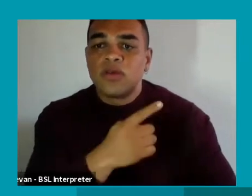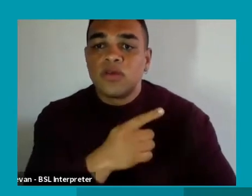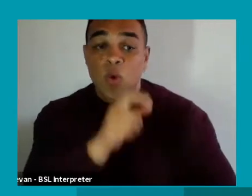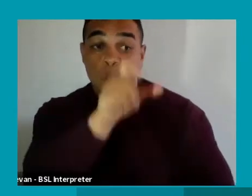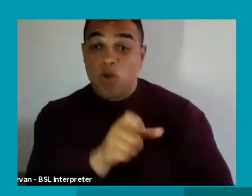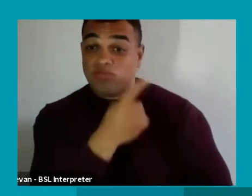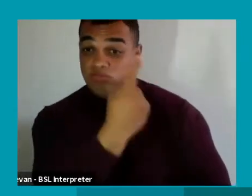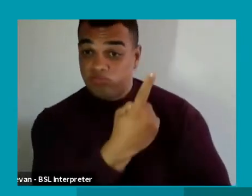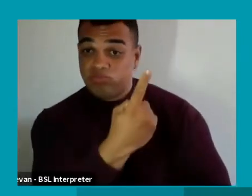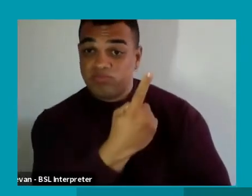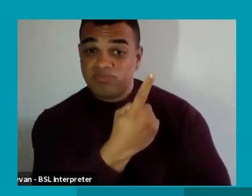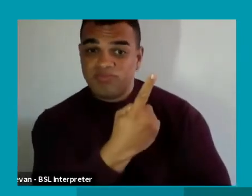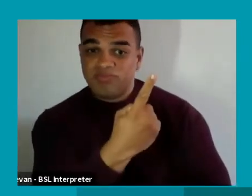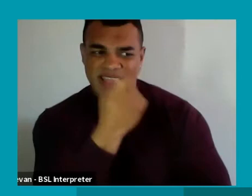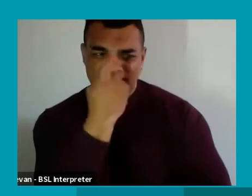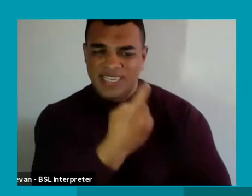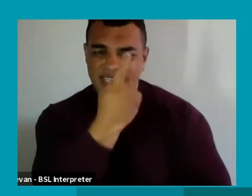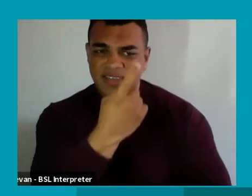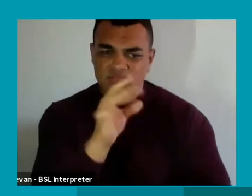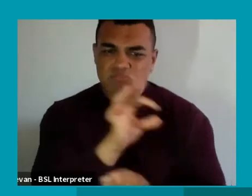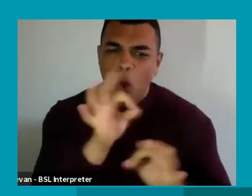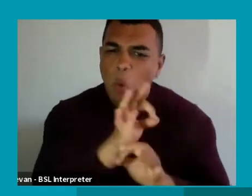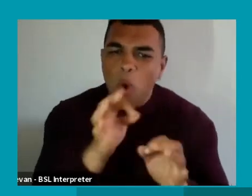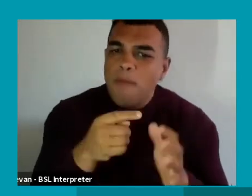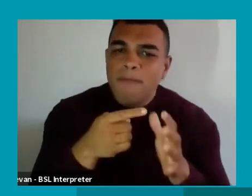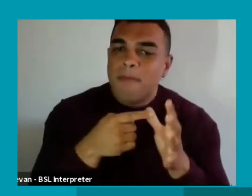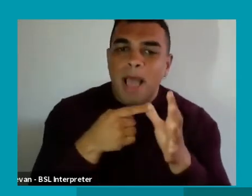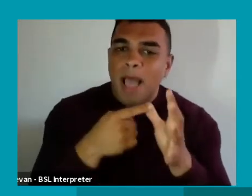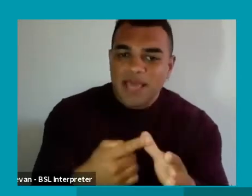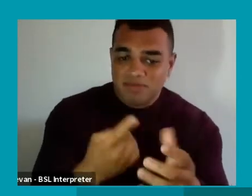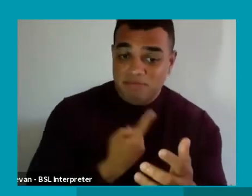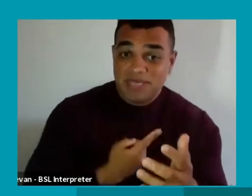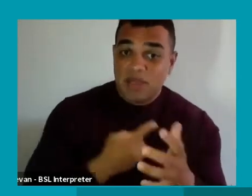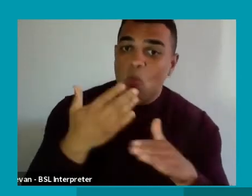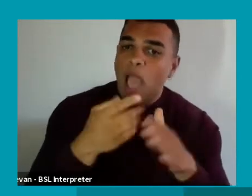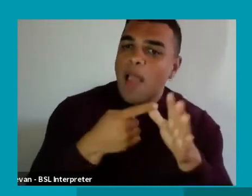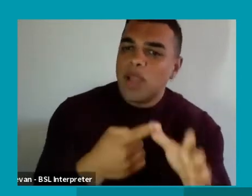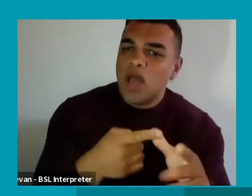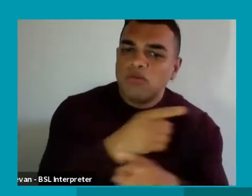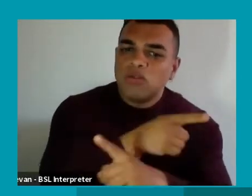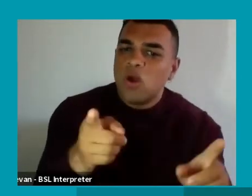even if I have the best TV in the world. I have been there too and and it's a lot of the time.